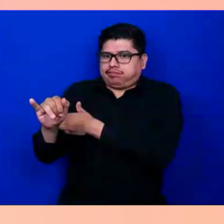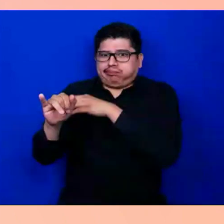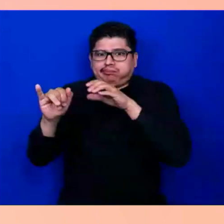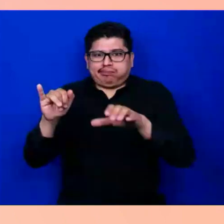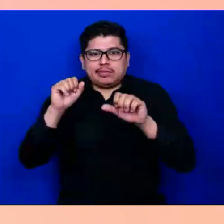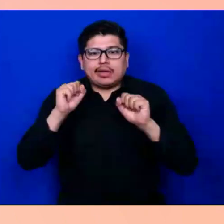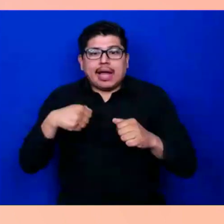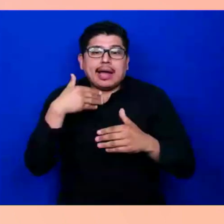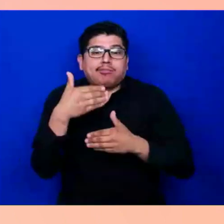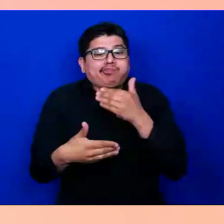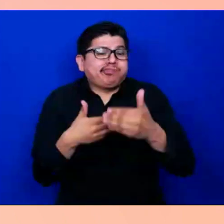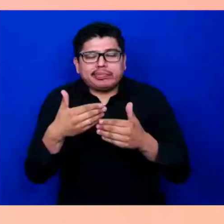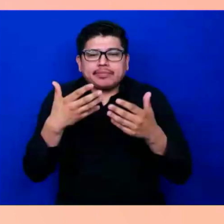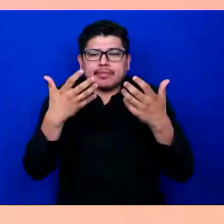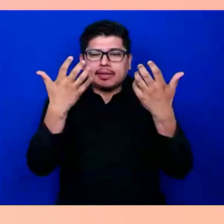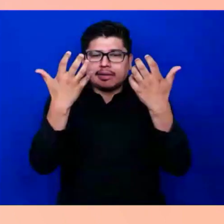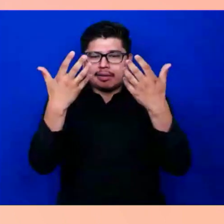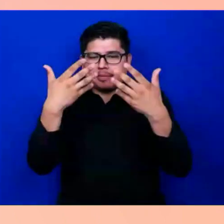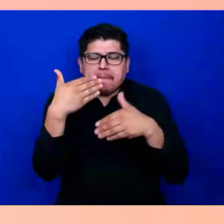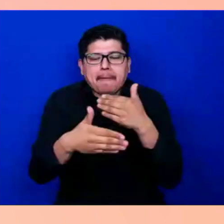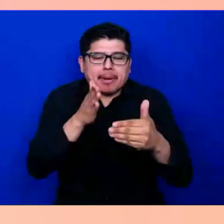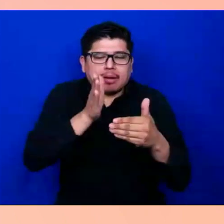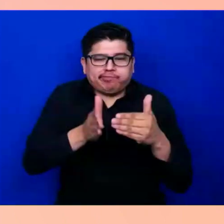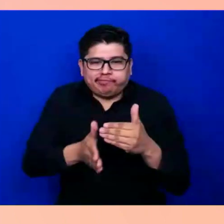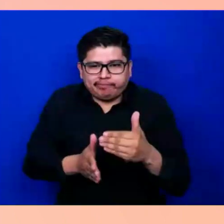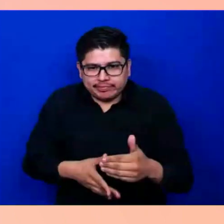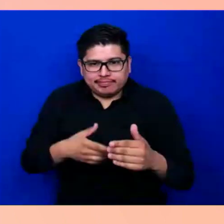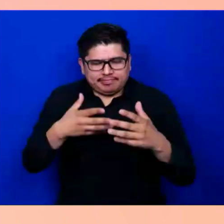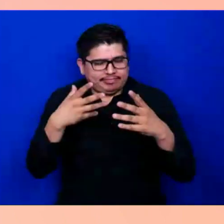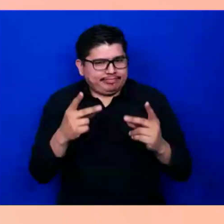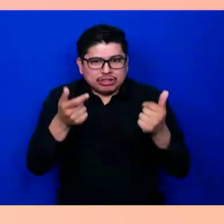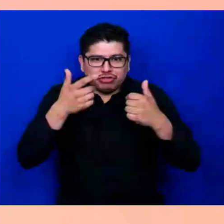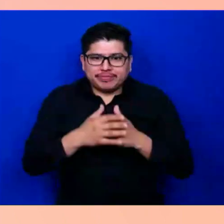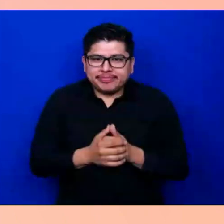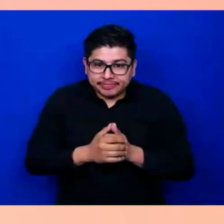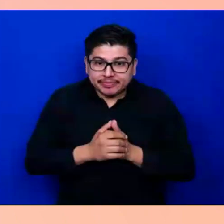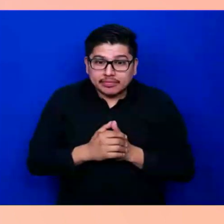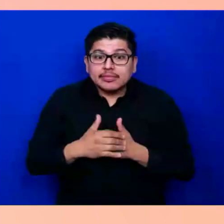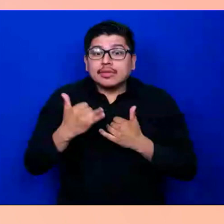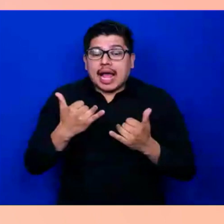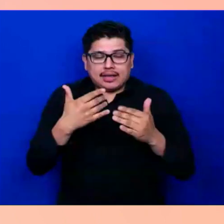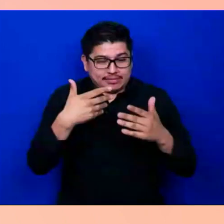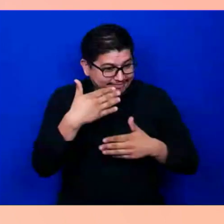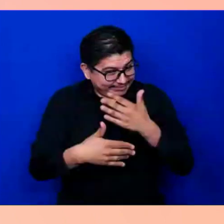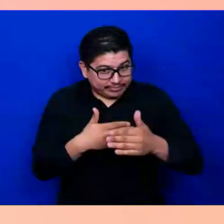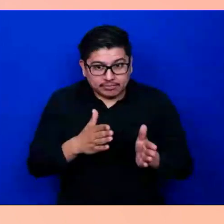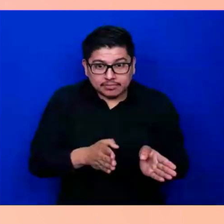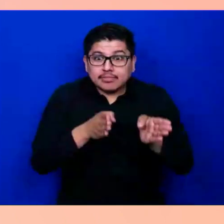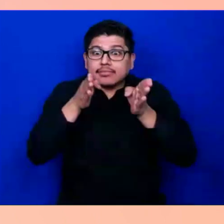As we enter this new chapter, it's important to be very clear about our approach to AI.